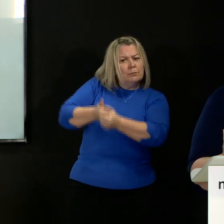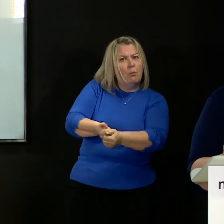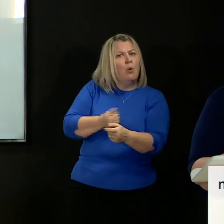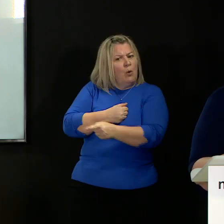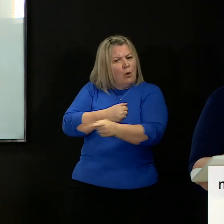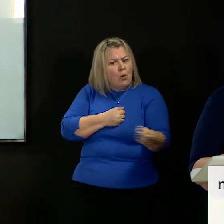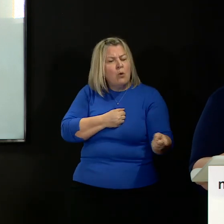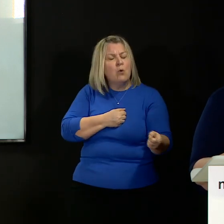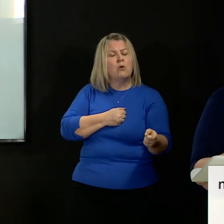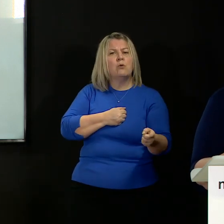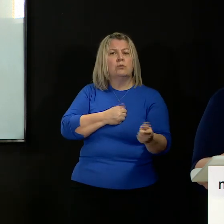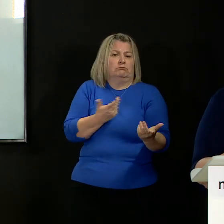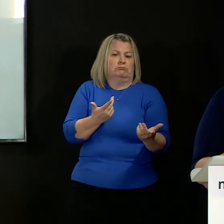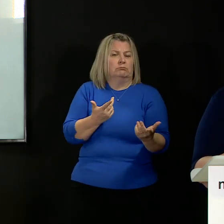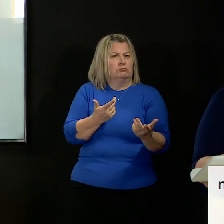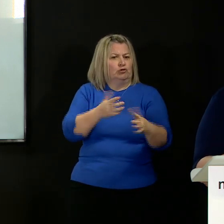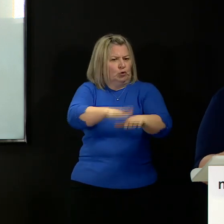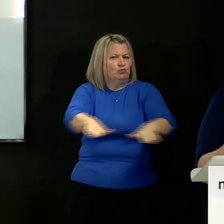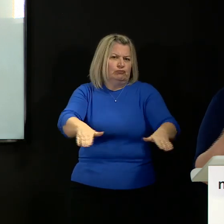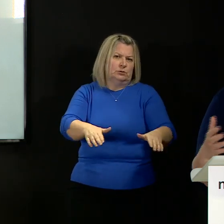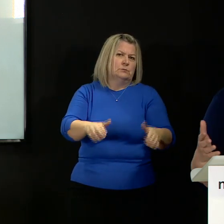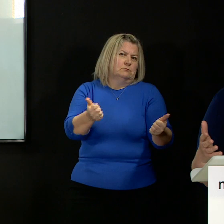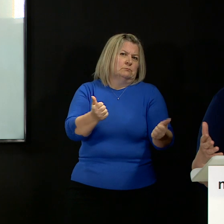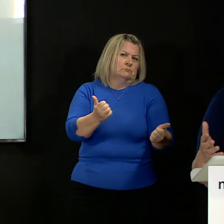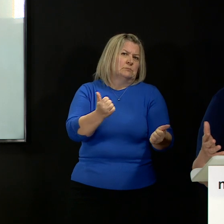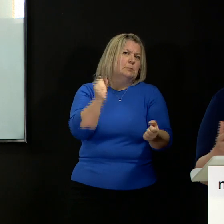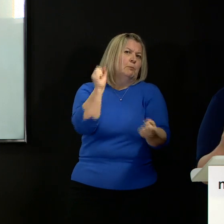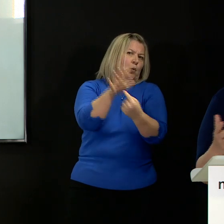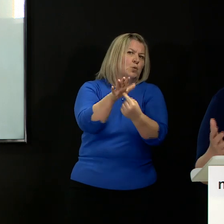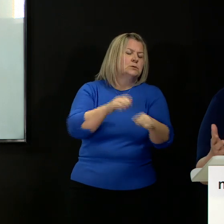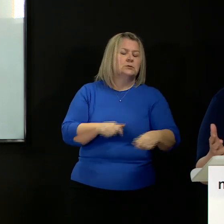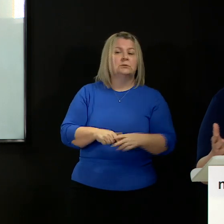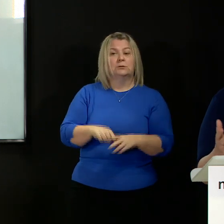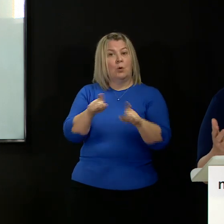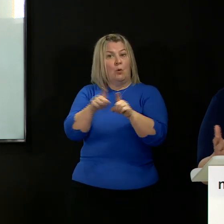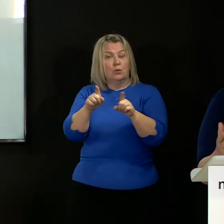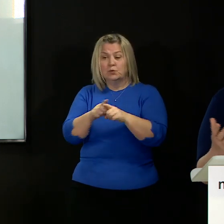again whooping cough and then tightening over at our children and the babies with